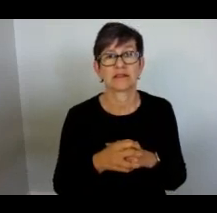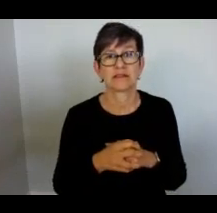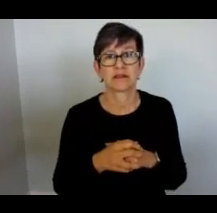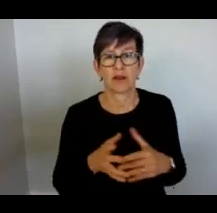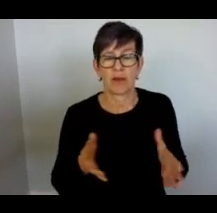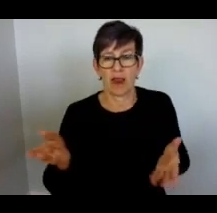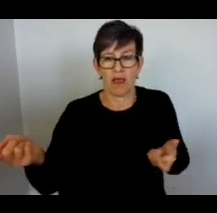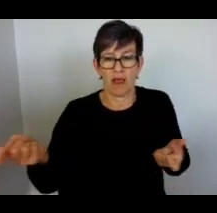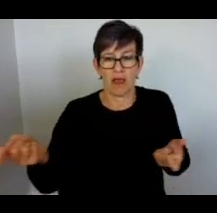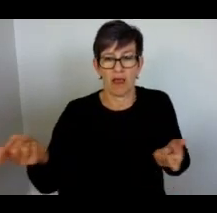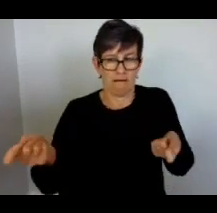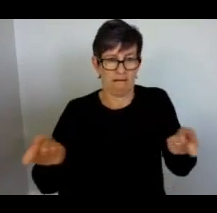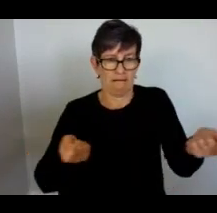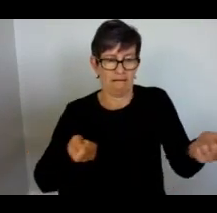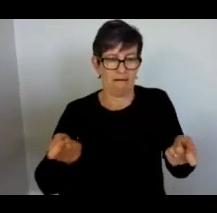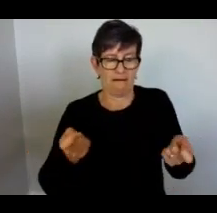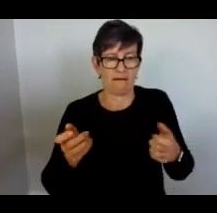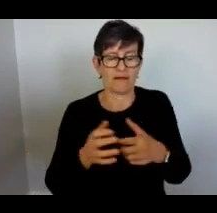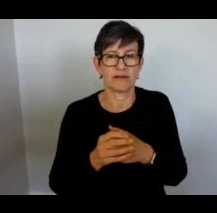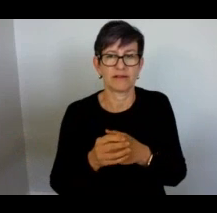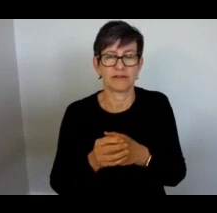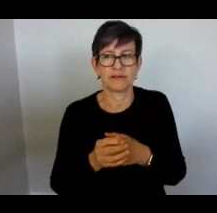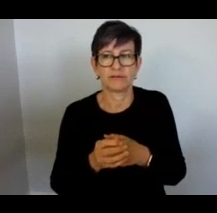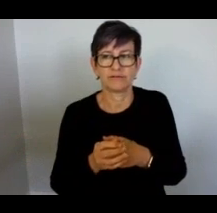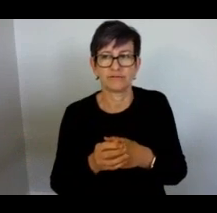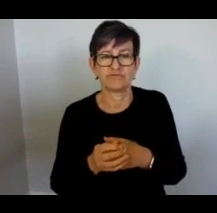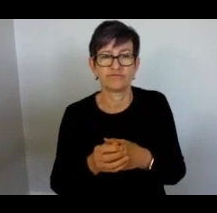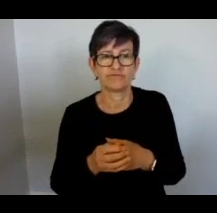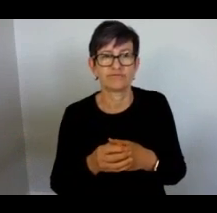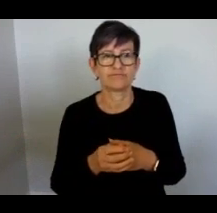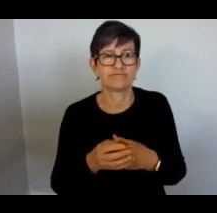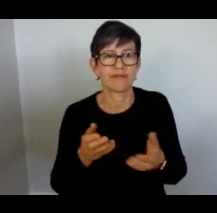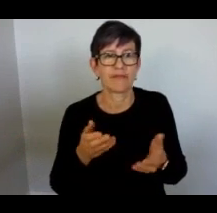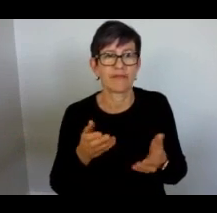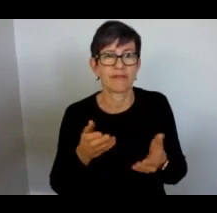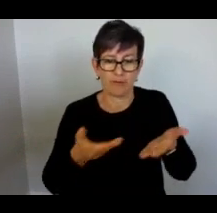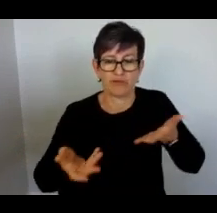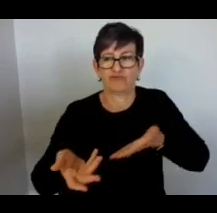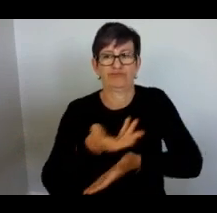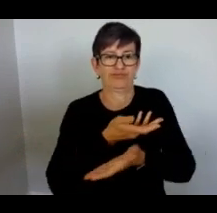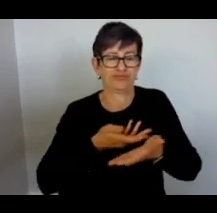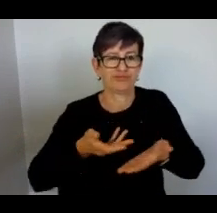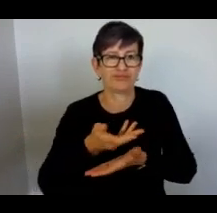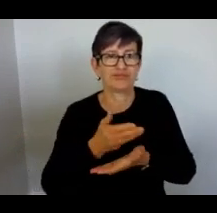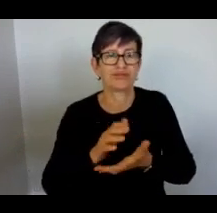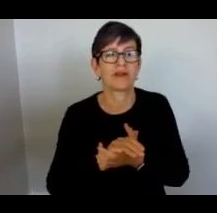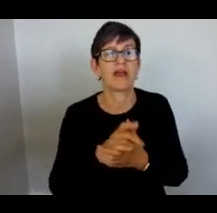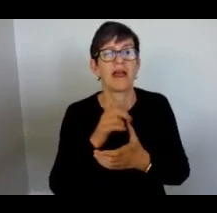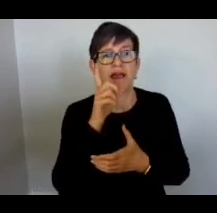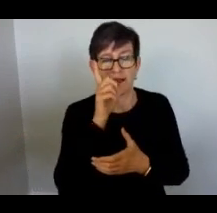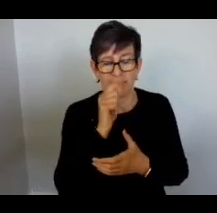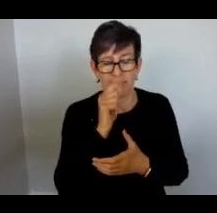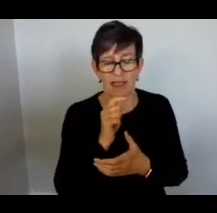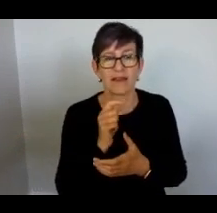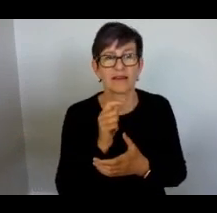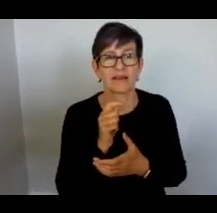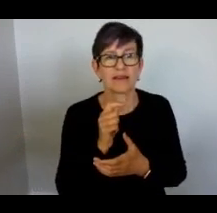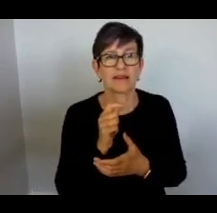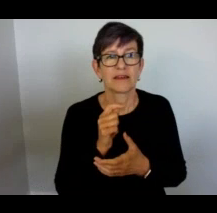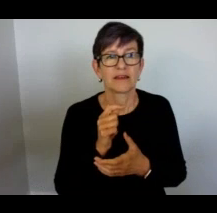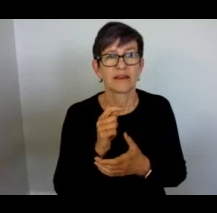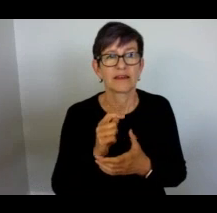the legal system and themselves. So they can facilitate the...along and doing expert